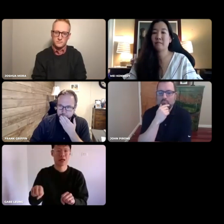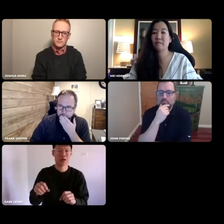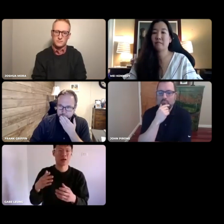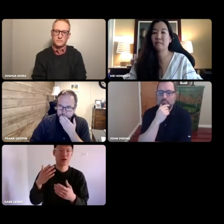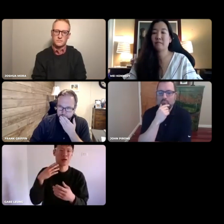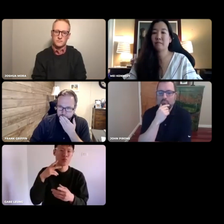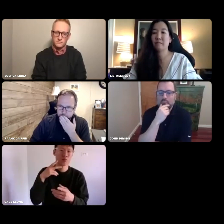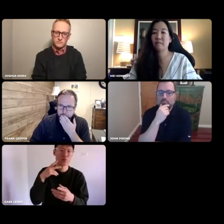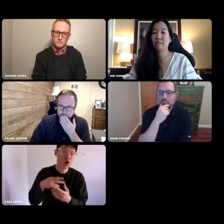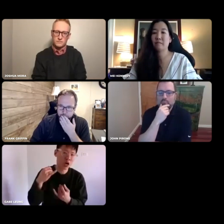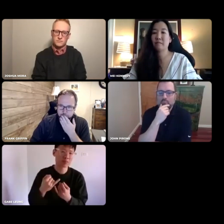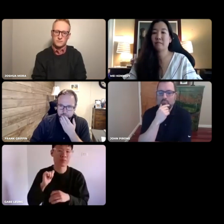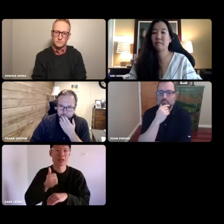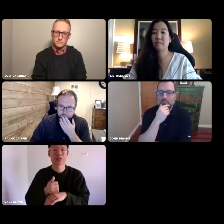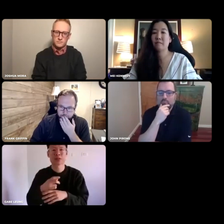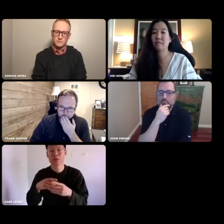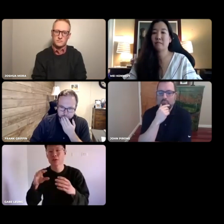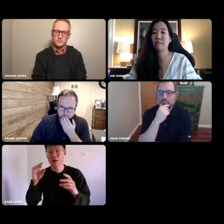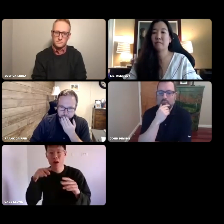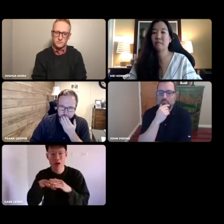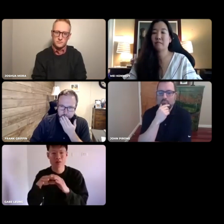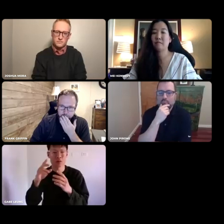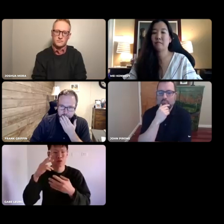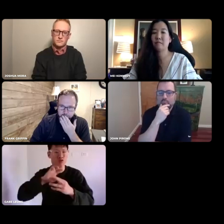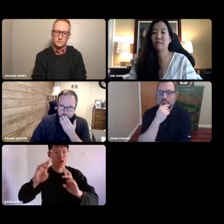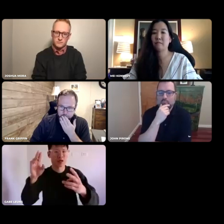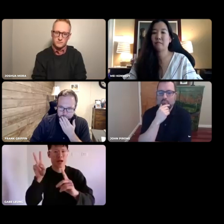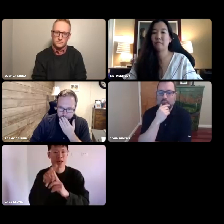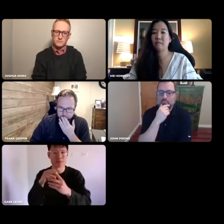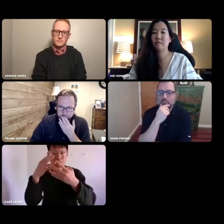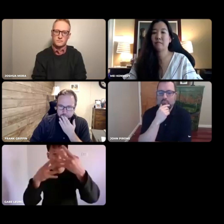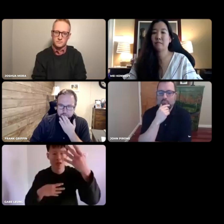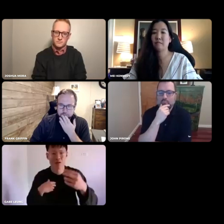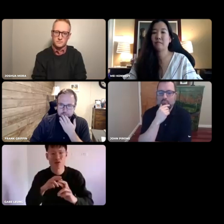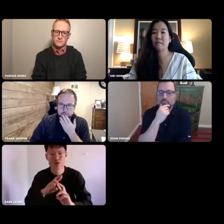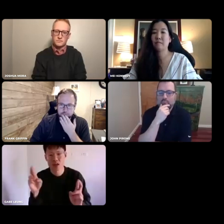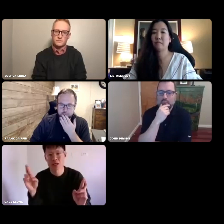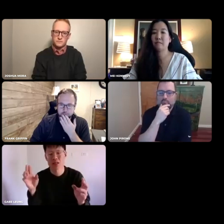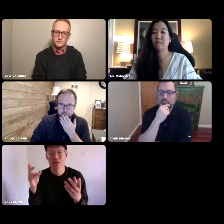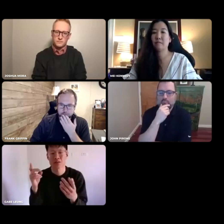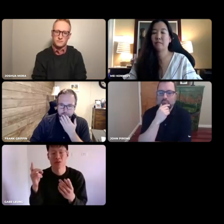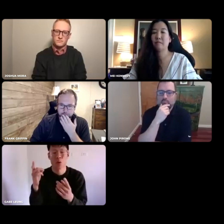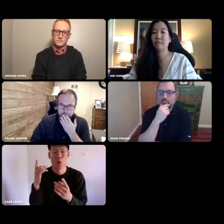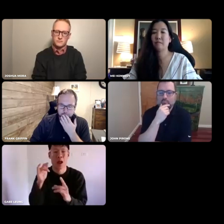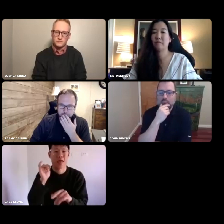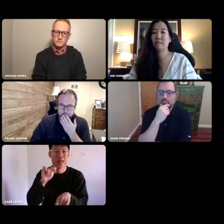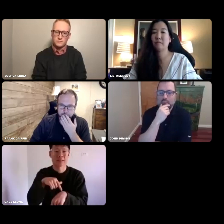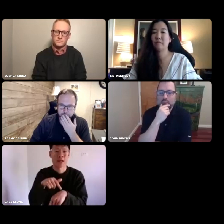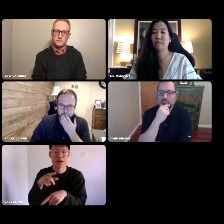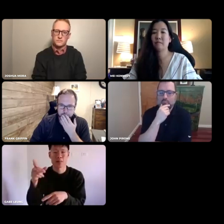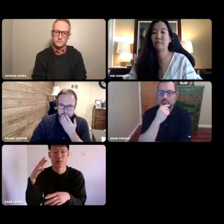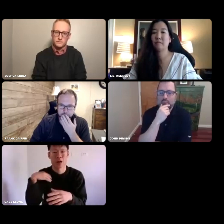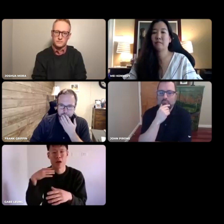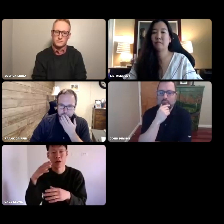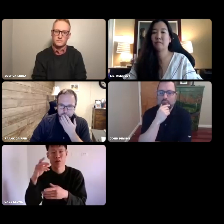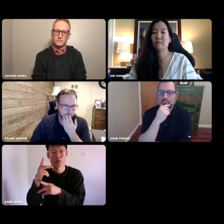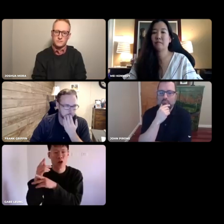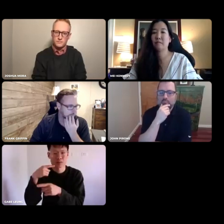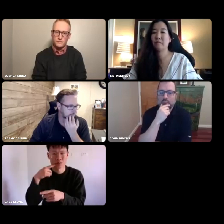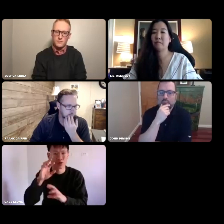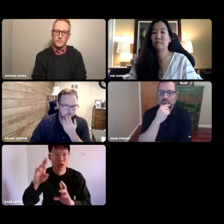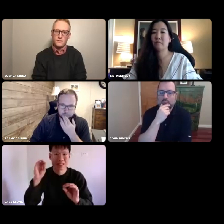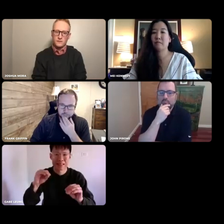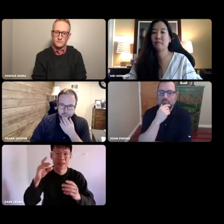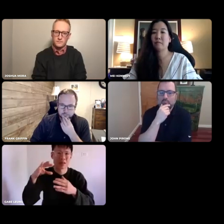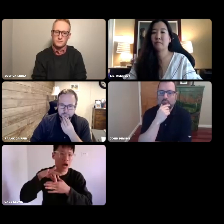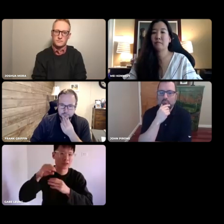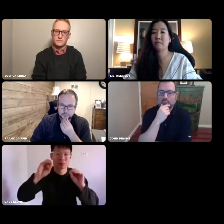When a facility member said to get our projects ready that are online and project-based, I